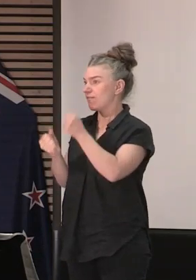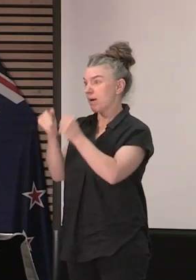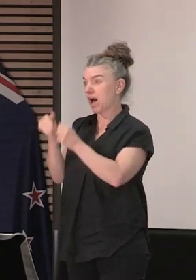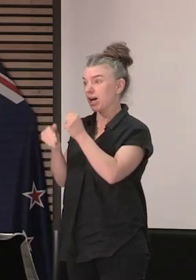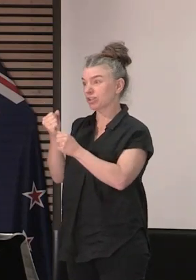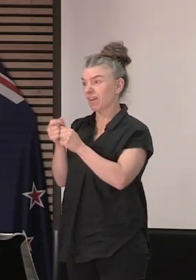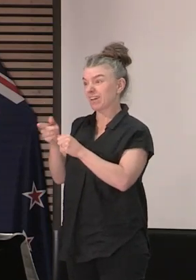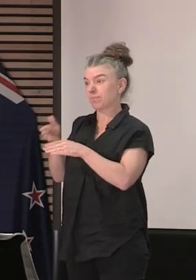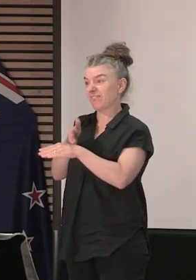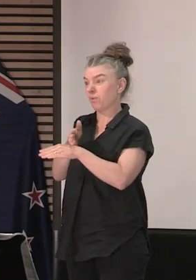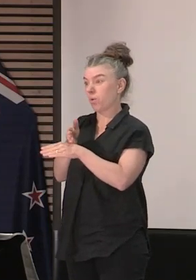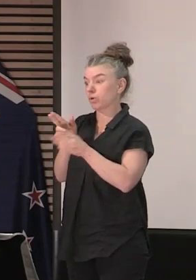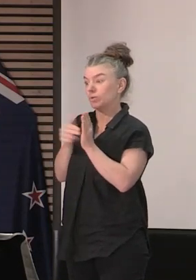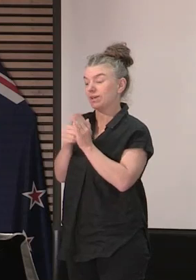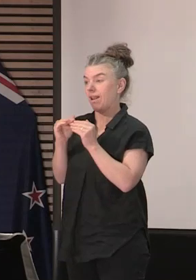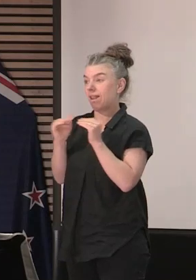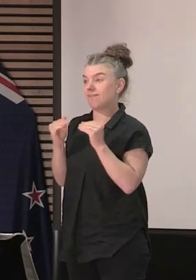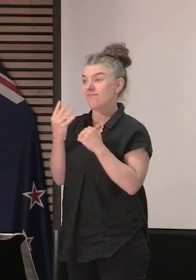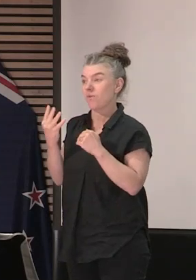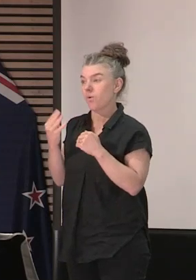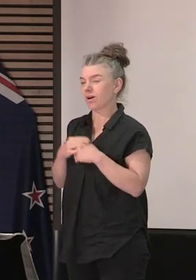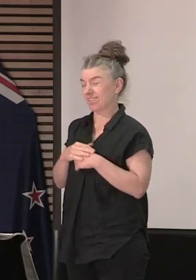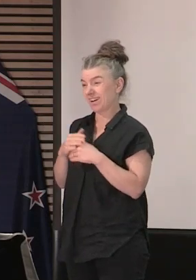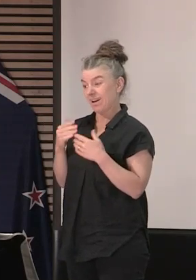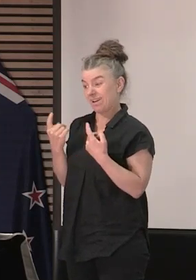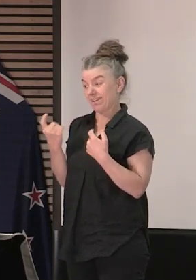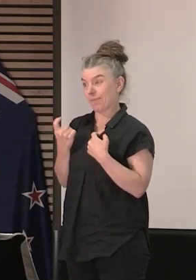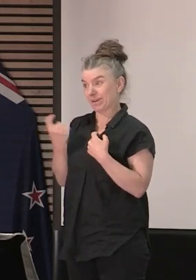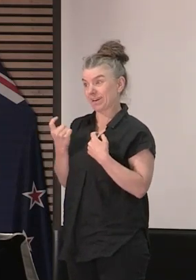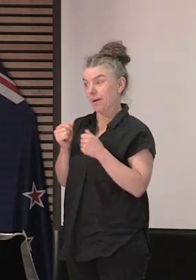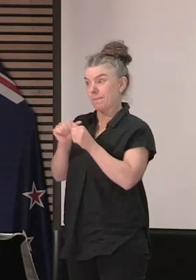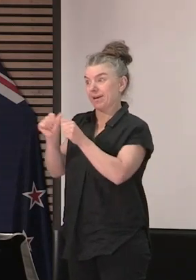We areturning a corner, and yourcommitment means our plan isworking.